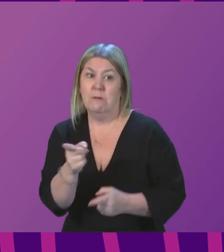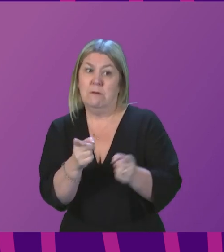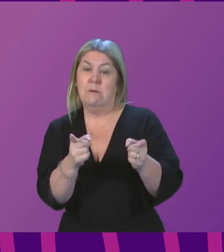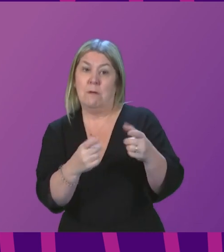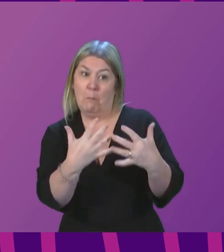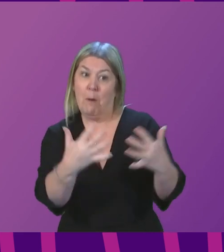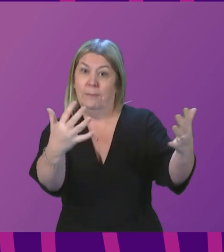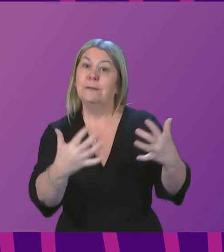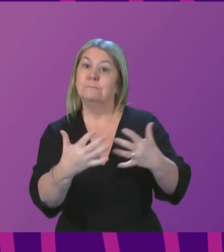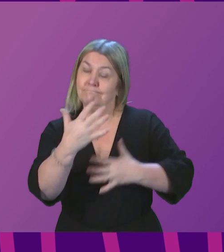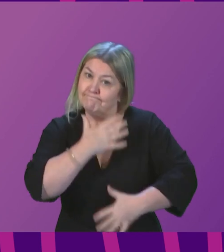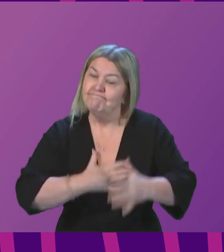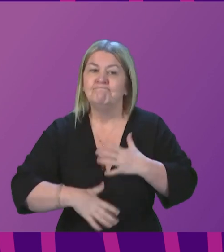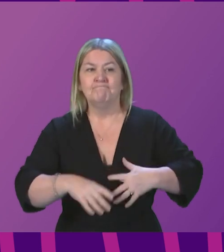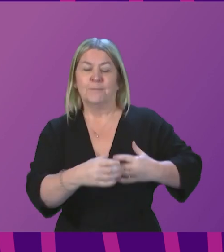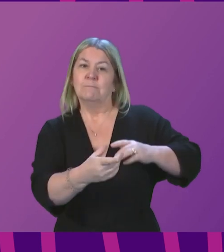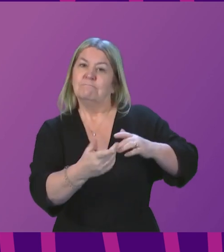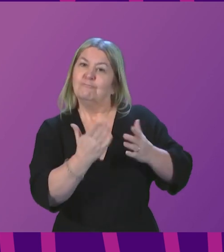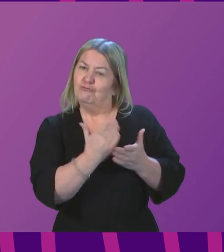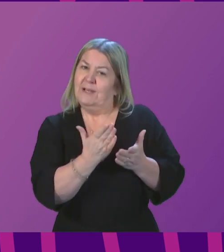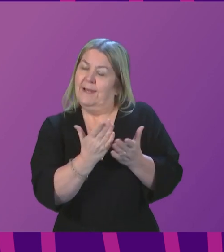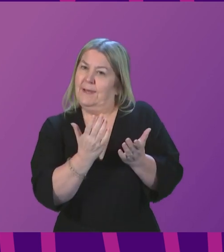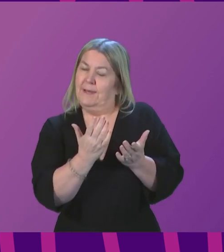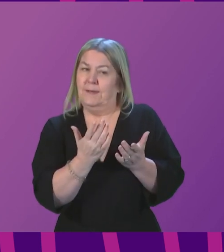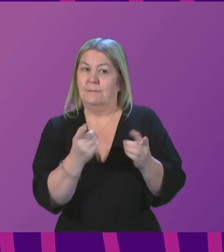and, of course, the extraordinary success of the booster programme, means that we are,